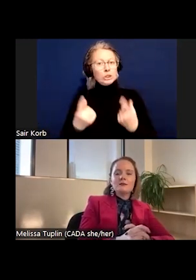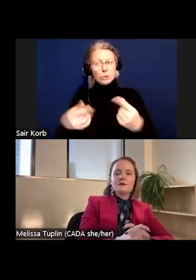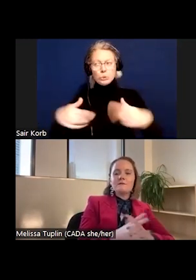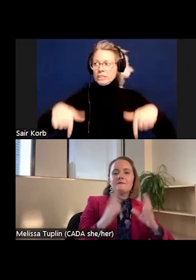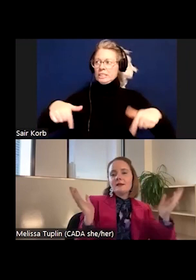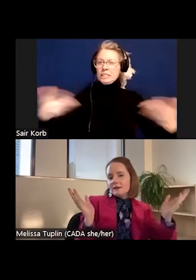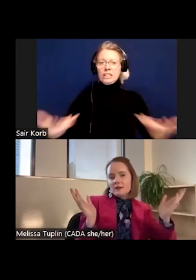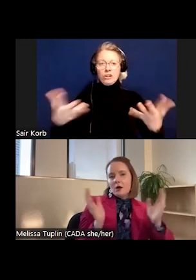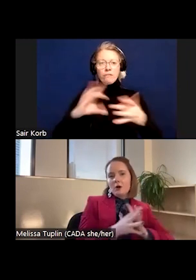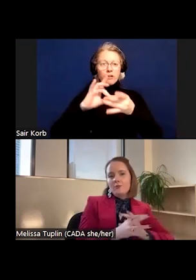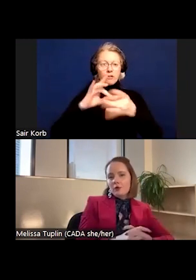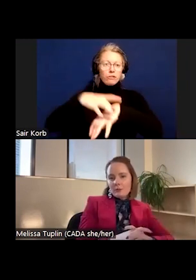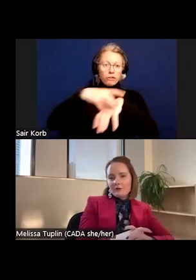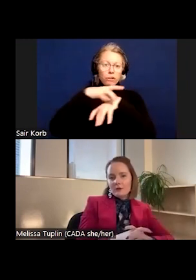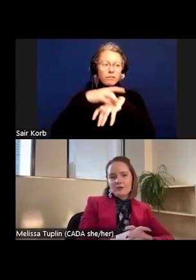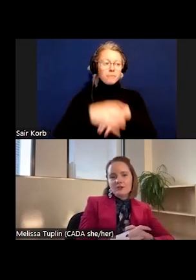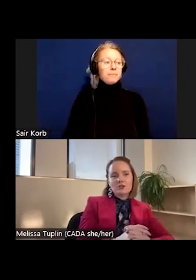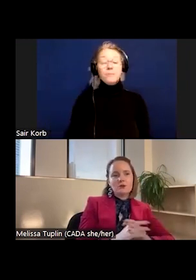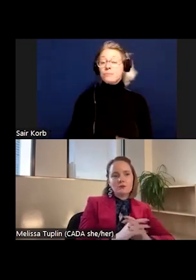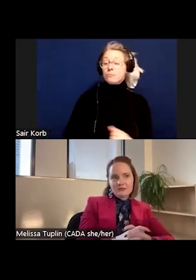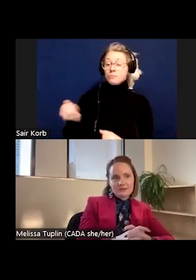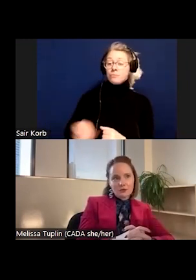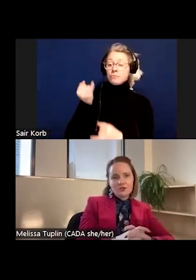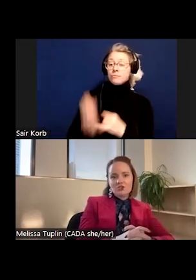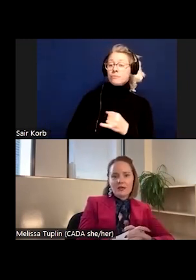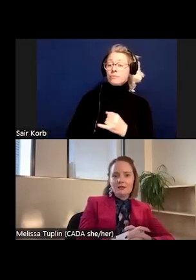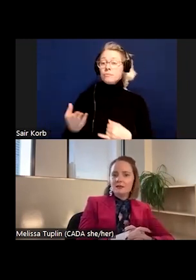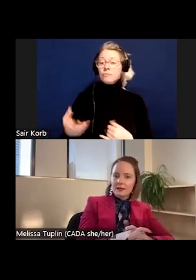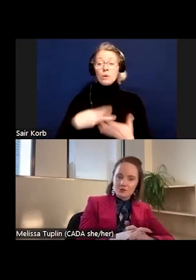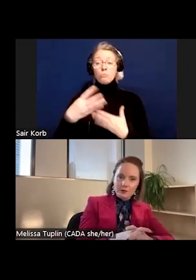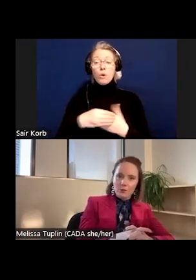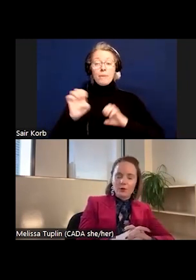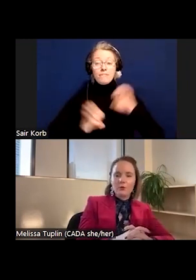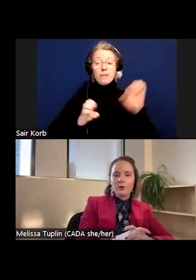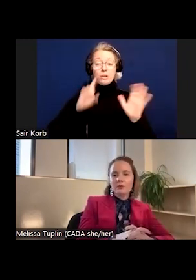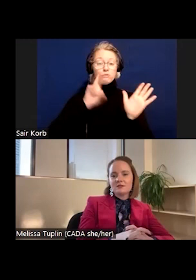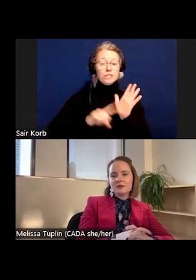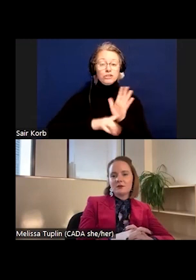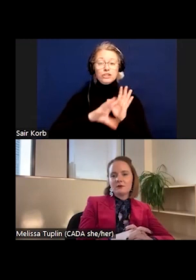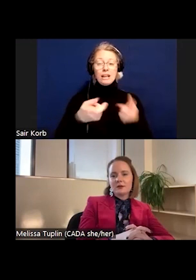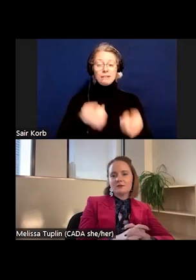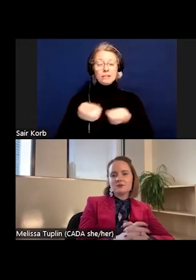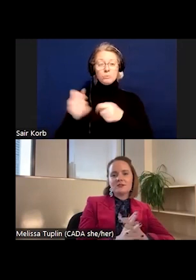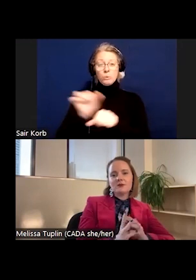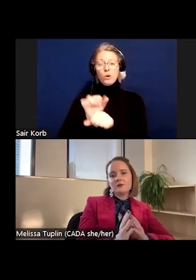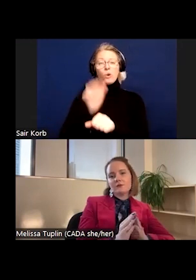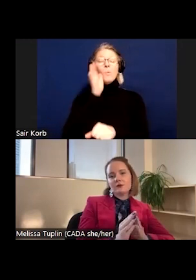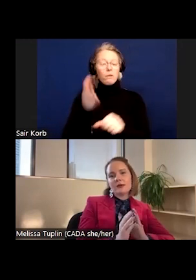And finally, our program evaluation research and engagement work will continue in 2023